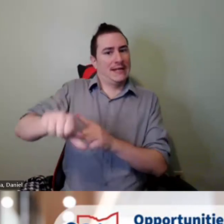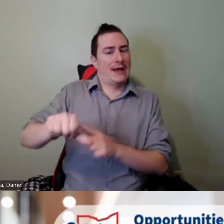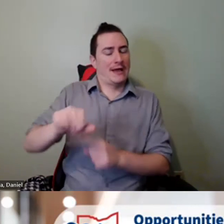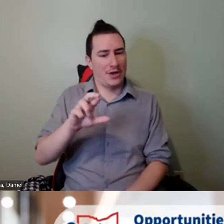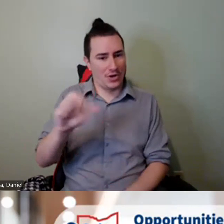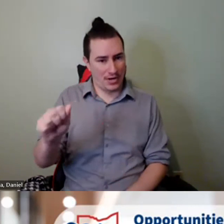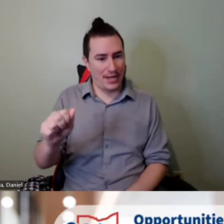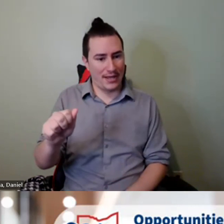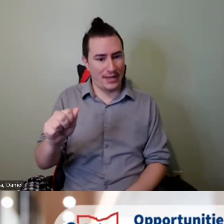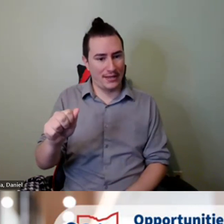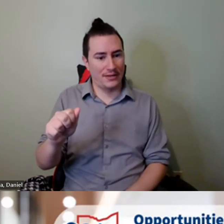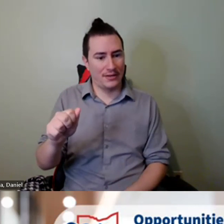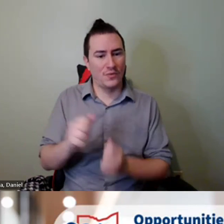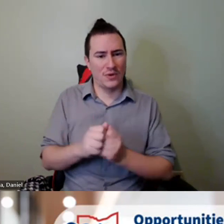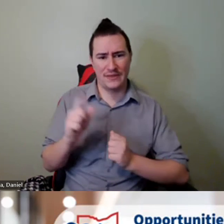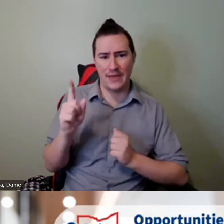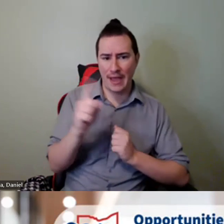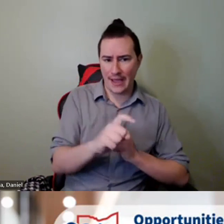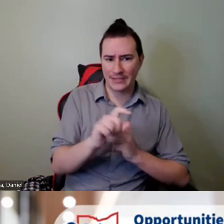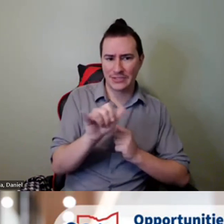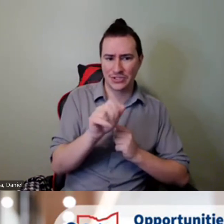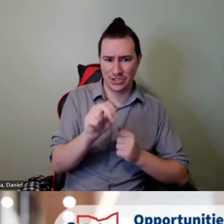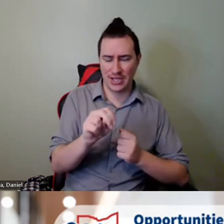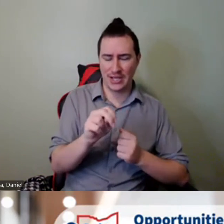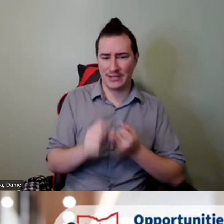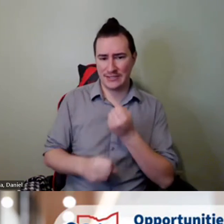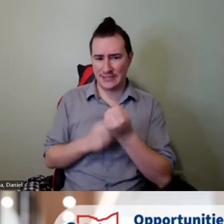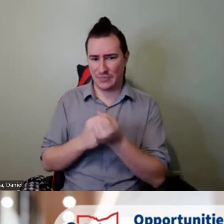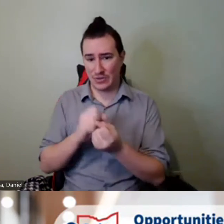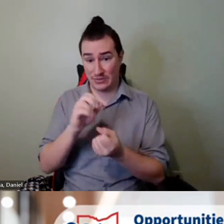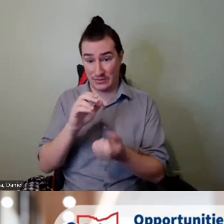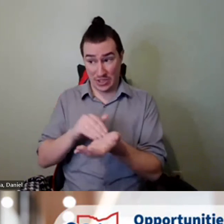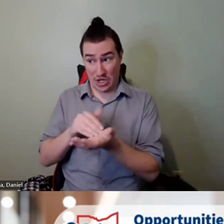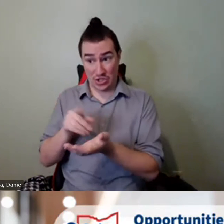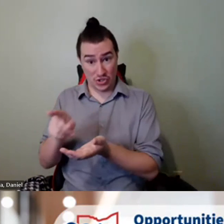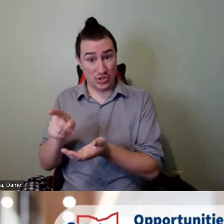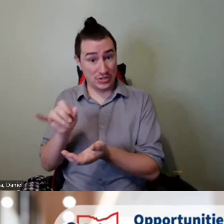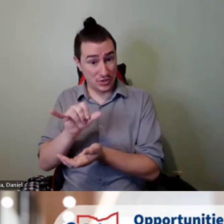the doctors, and instead recommended another accommodation that the employee deems ineffective?”